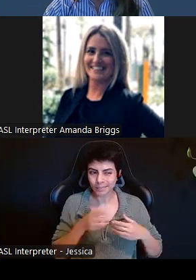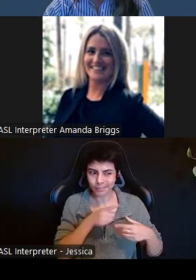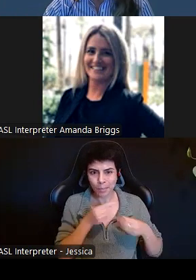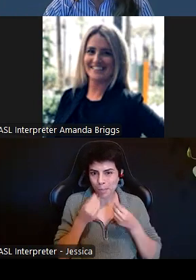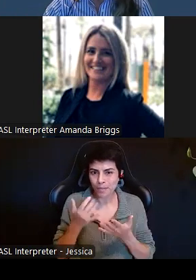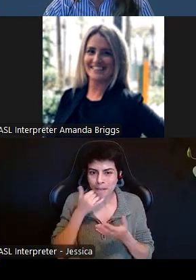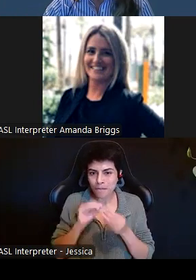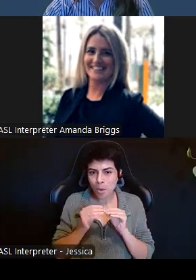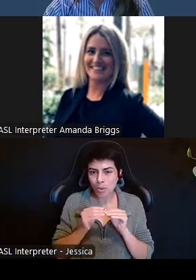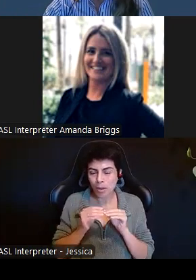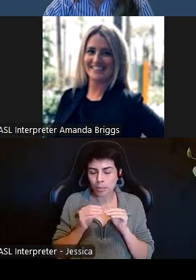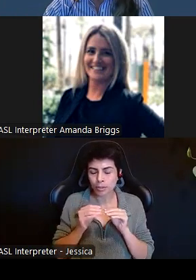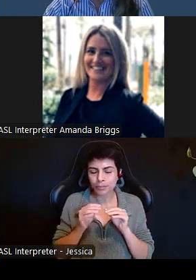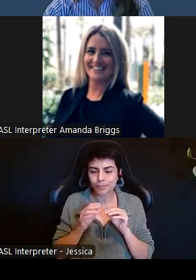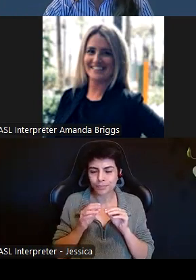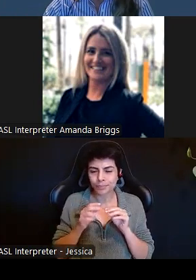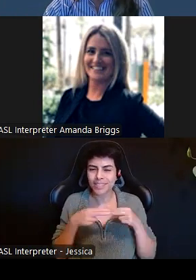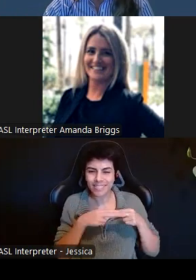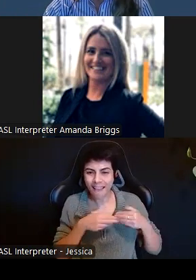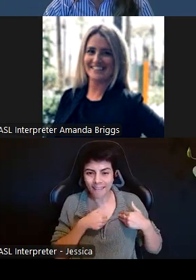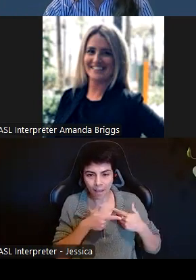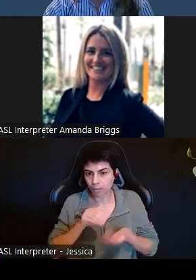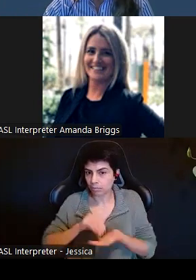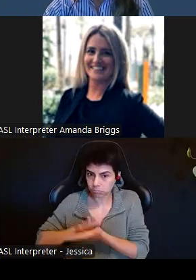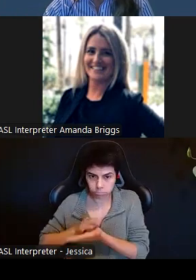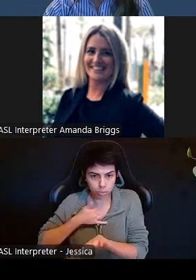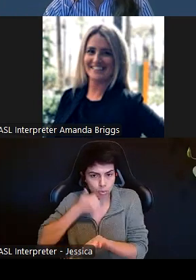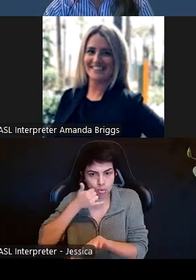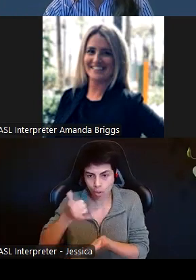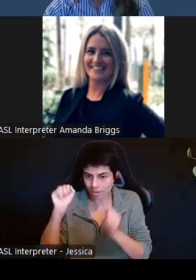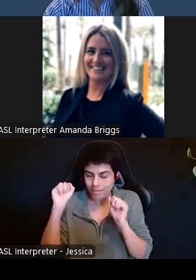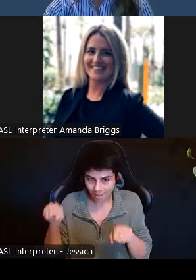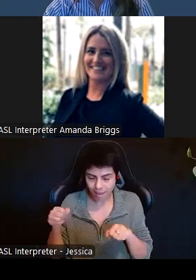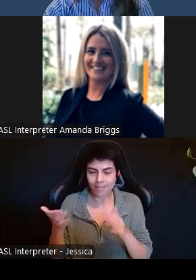In our, in our slide, and ask for your aid code.